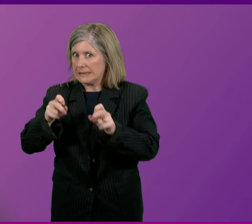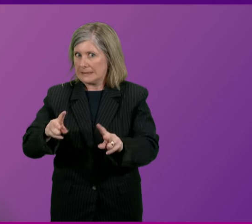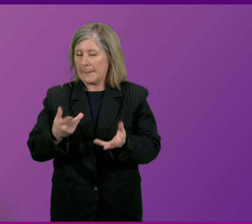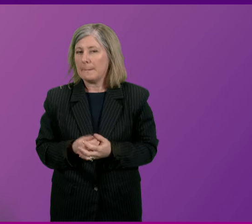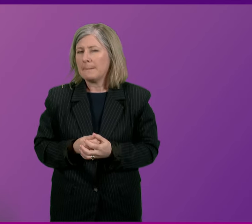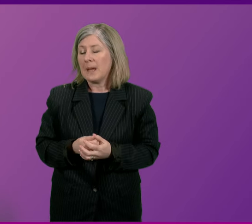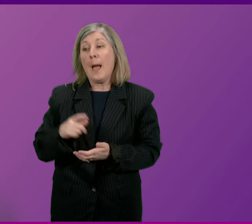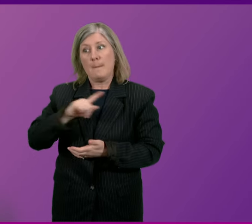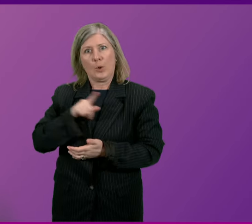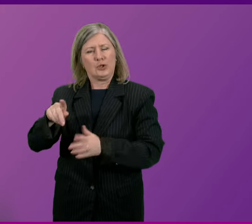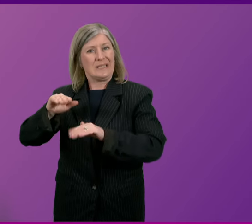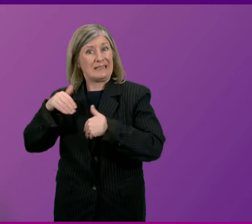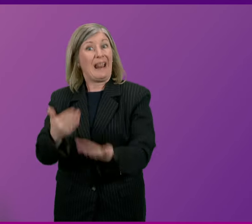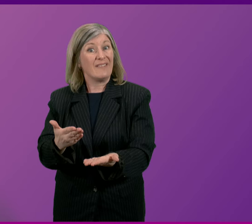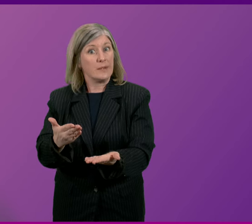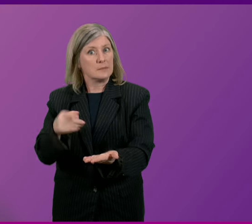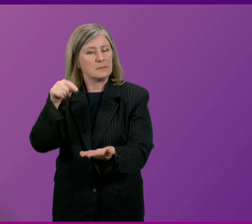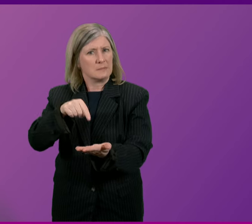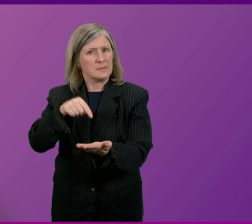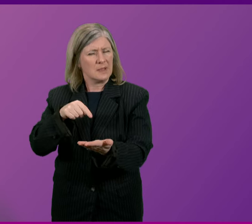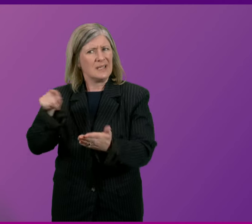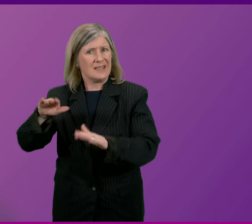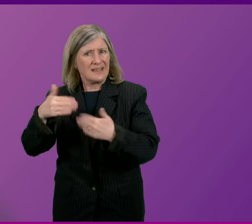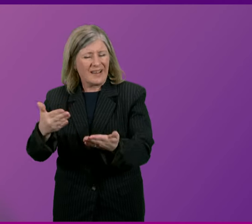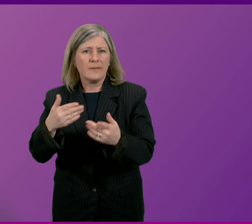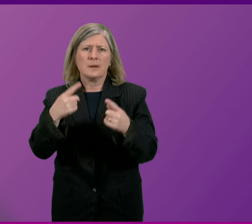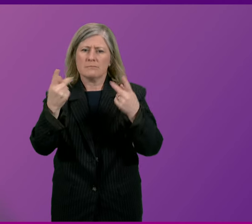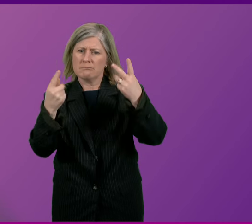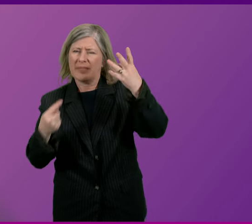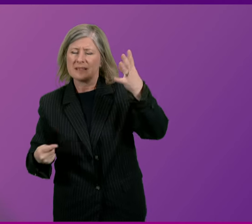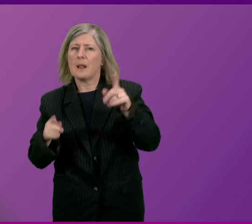to progressive taxation, she has also delivered measures such as the Scottish child payment, which